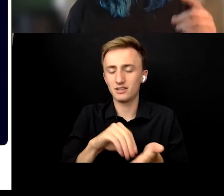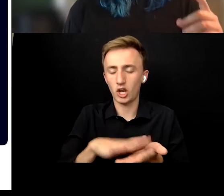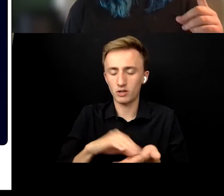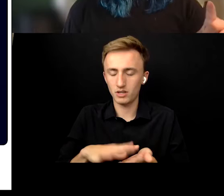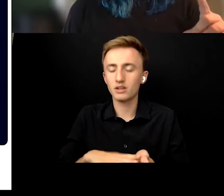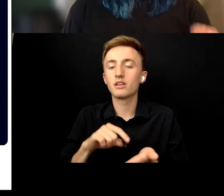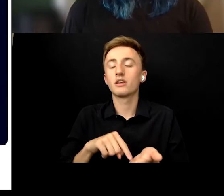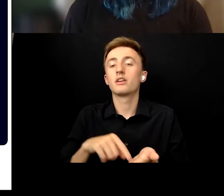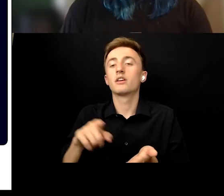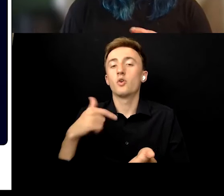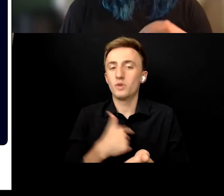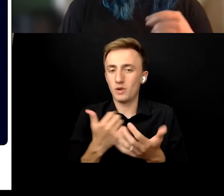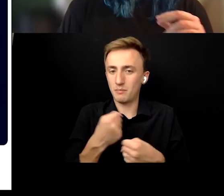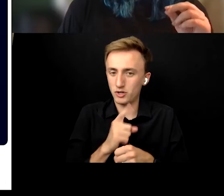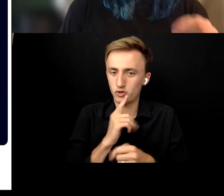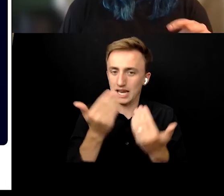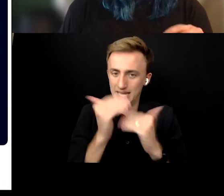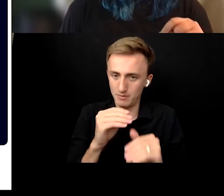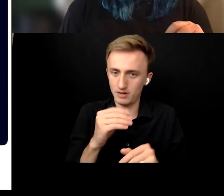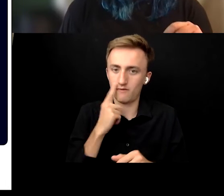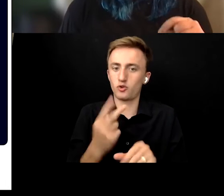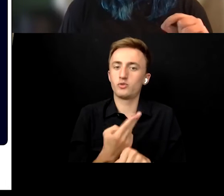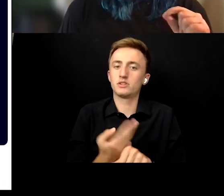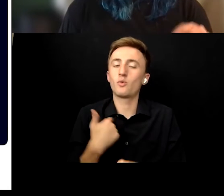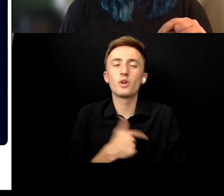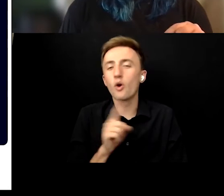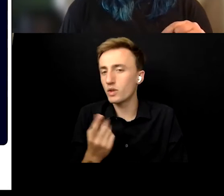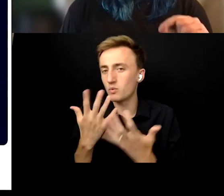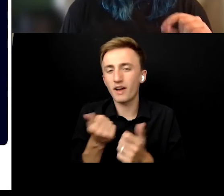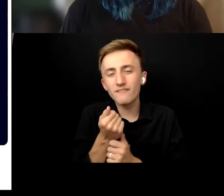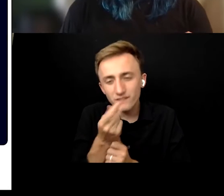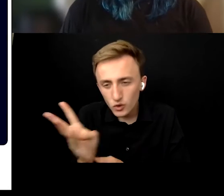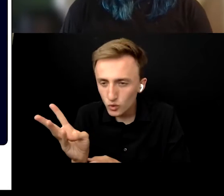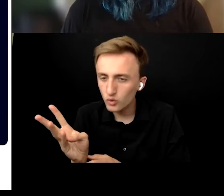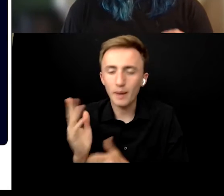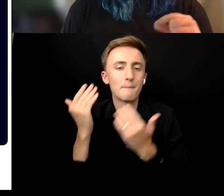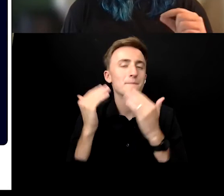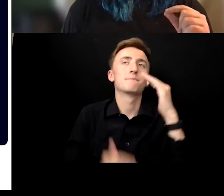are limited in use. We only want a couple of these maximum any document, otherwise we are